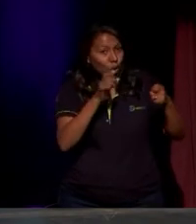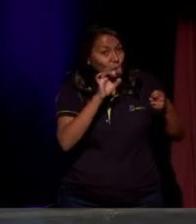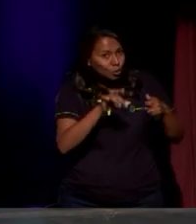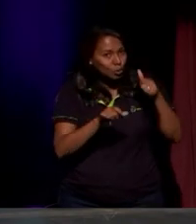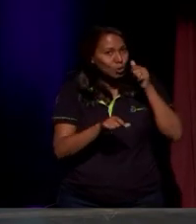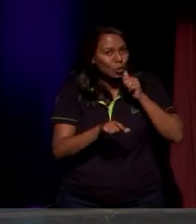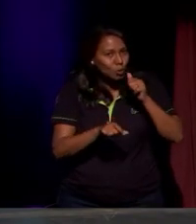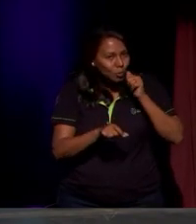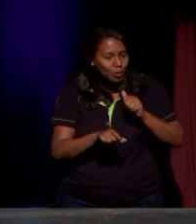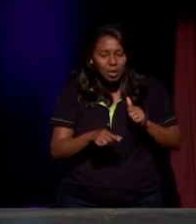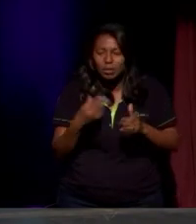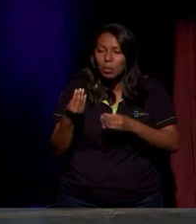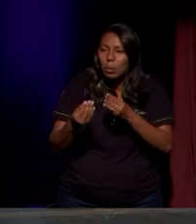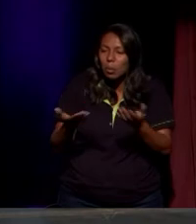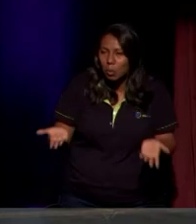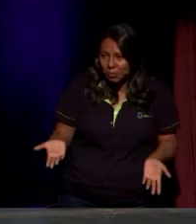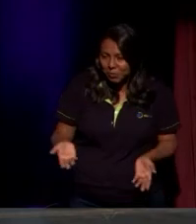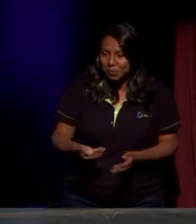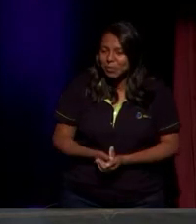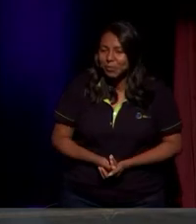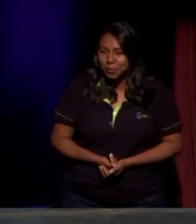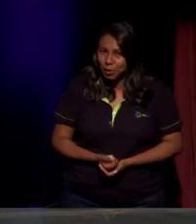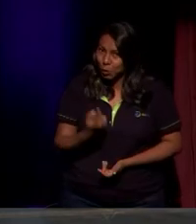So I wanted you to respond. this question in a minute